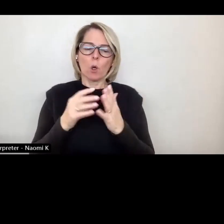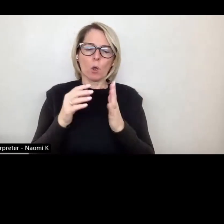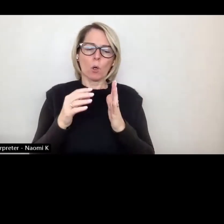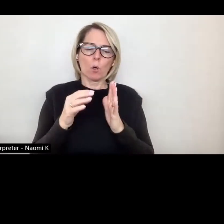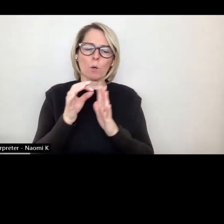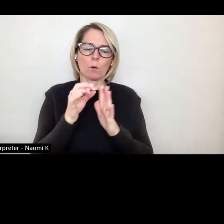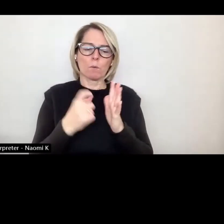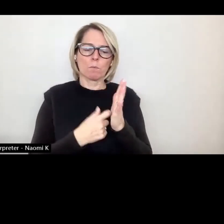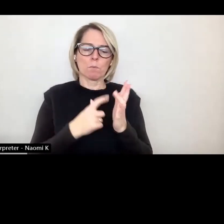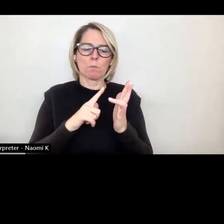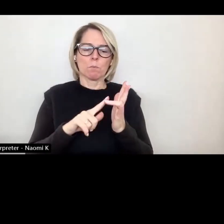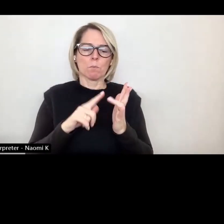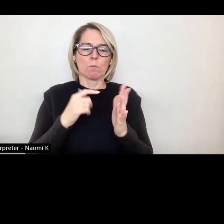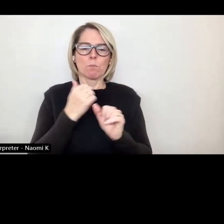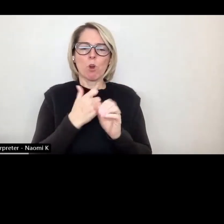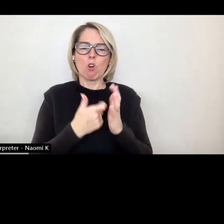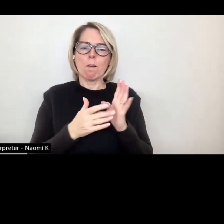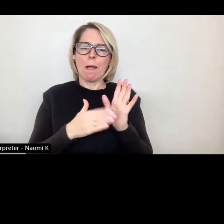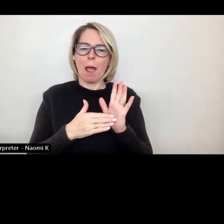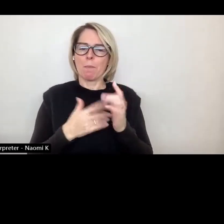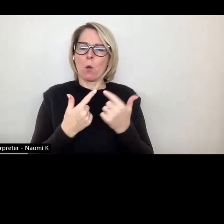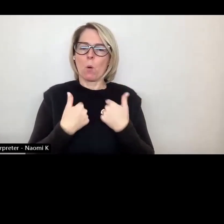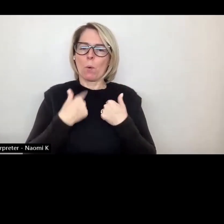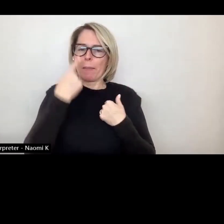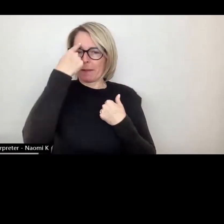We've got a fair bit of program history now.